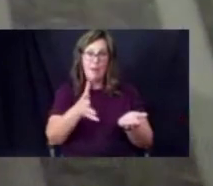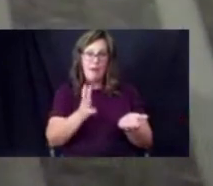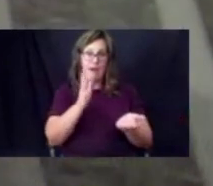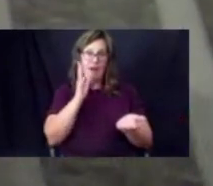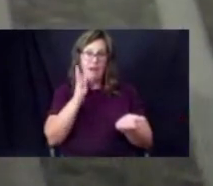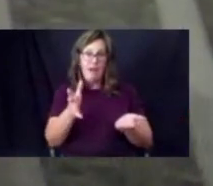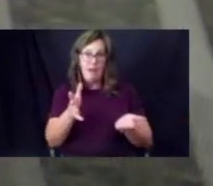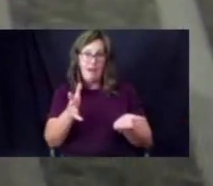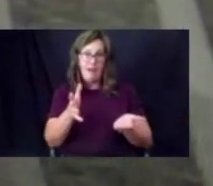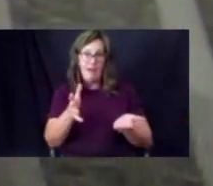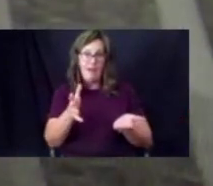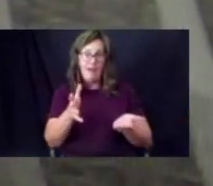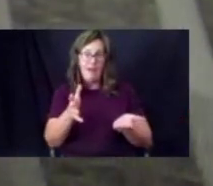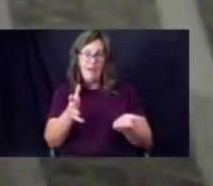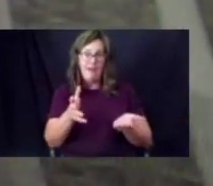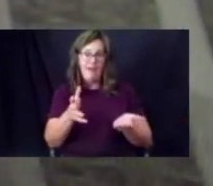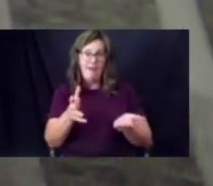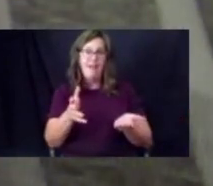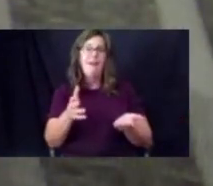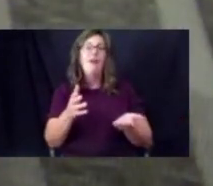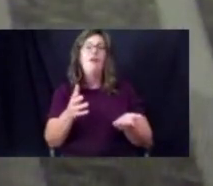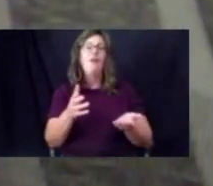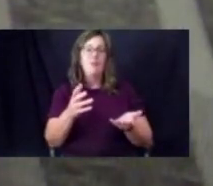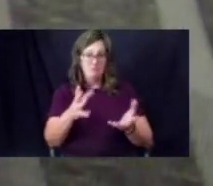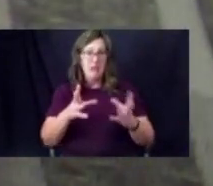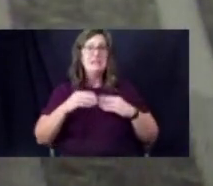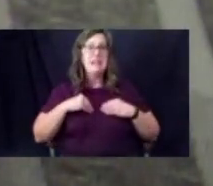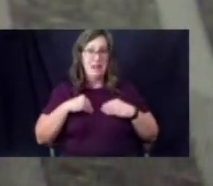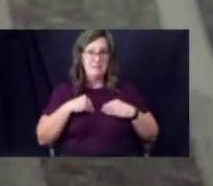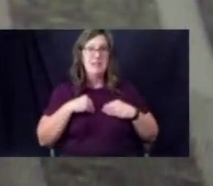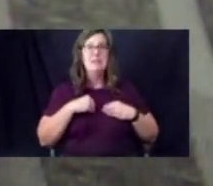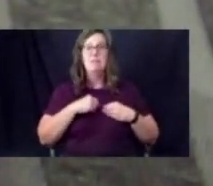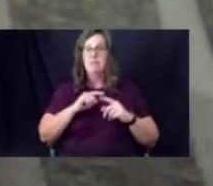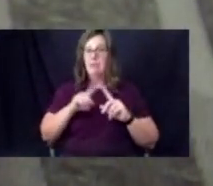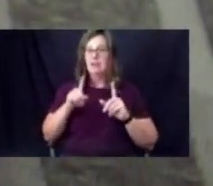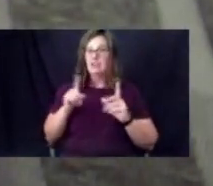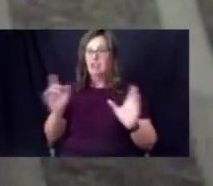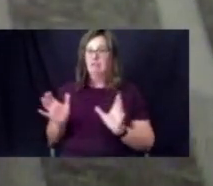and redirecting her and so just recognizing for some families that growth might happen